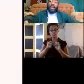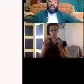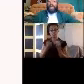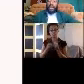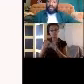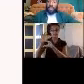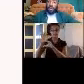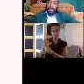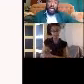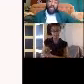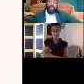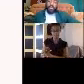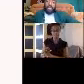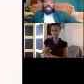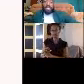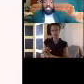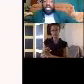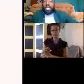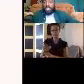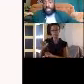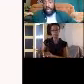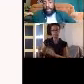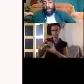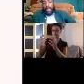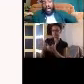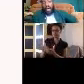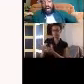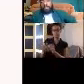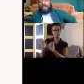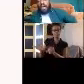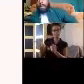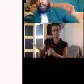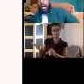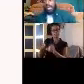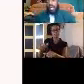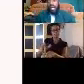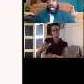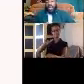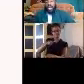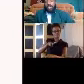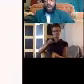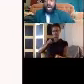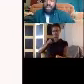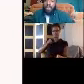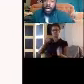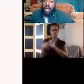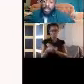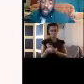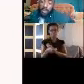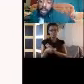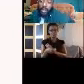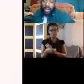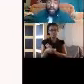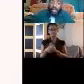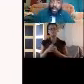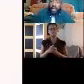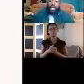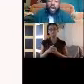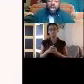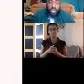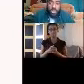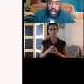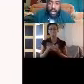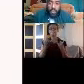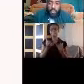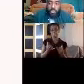of that. We do have to begin to change that. But, so community of care acknowledges that,